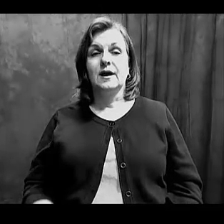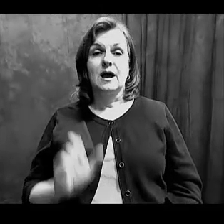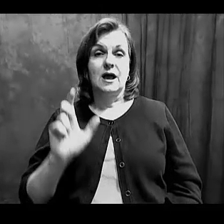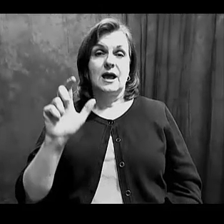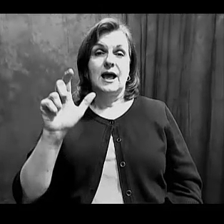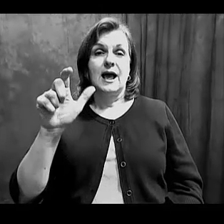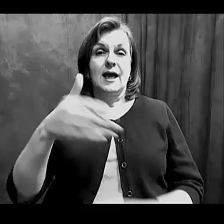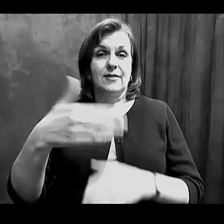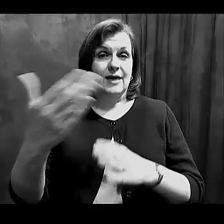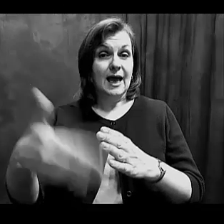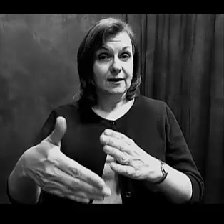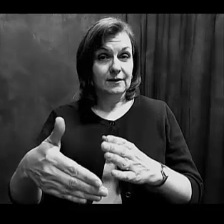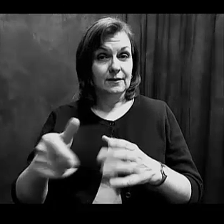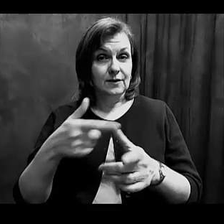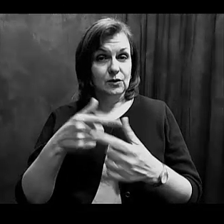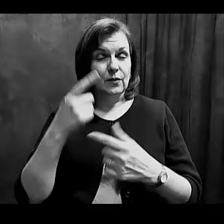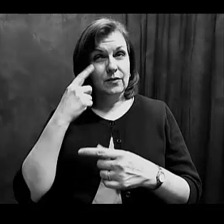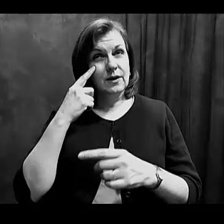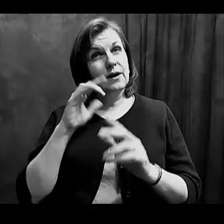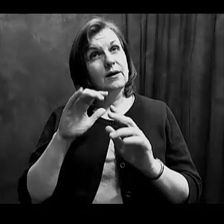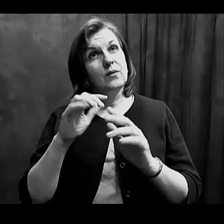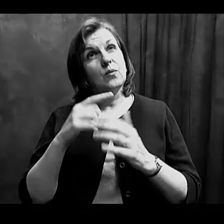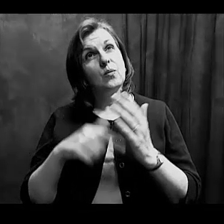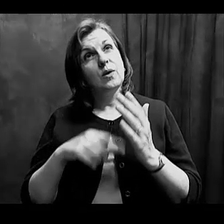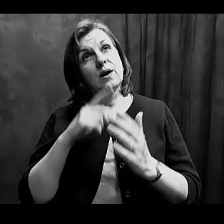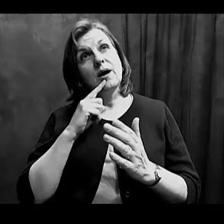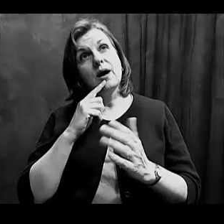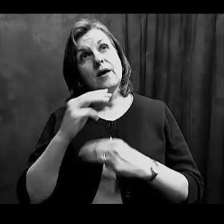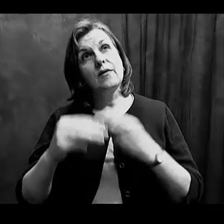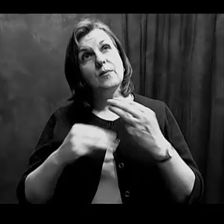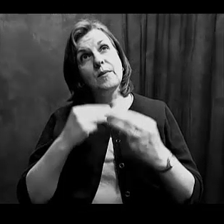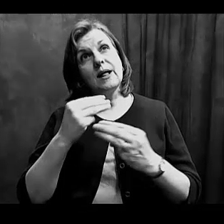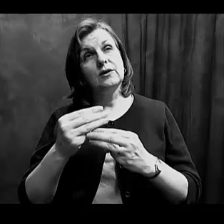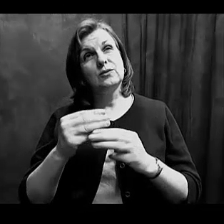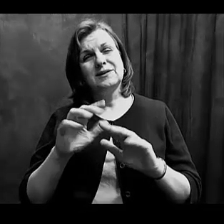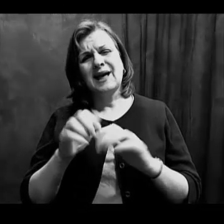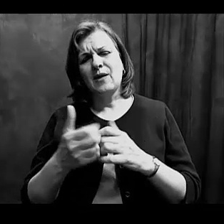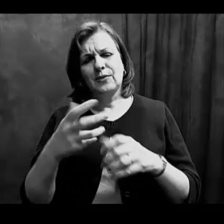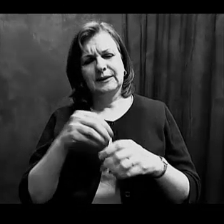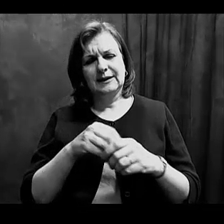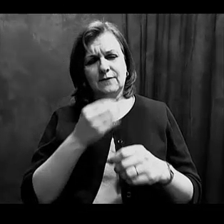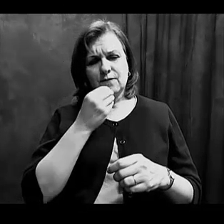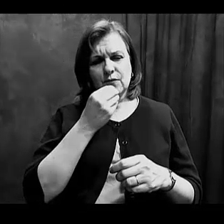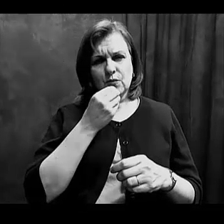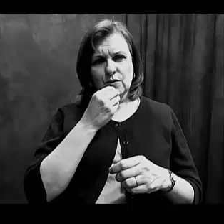then eventually by the end you will be able to think about what these molecules are in food and